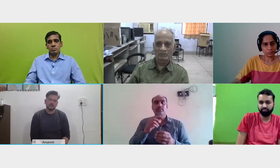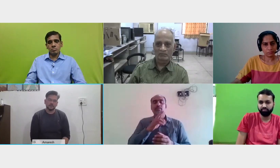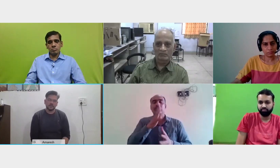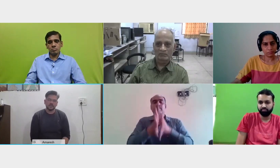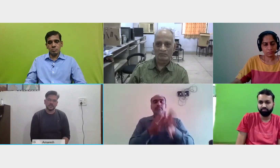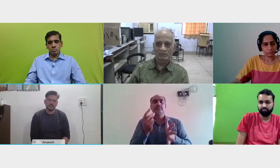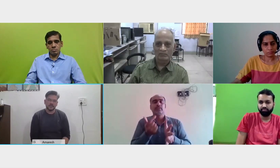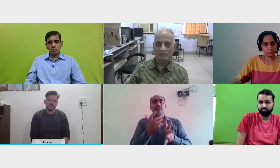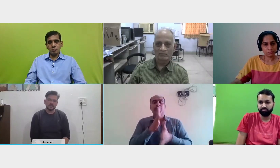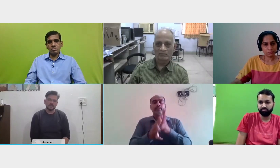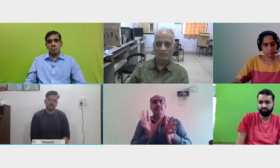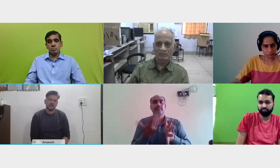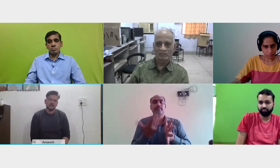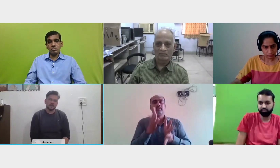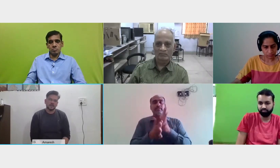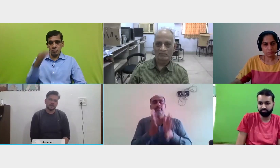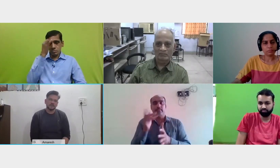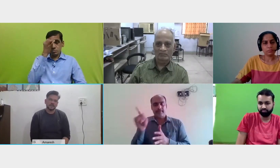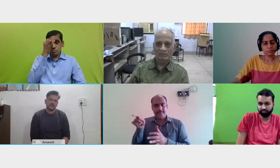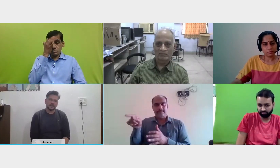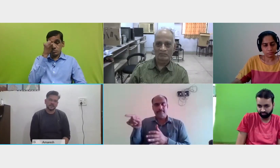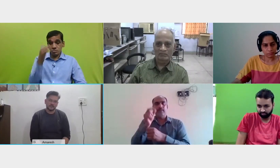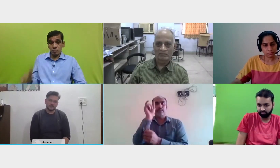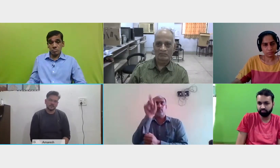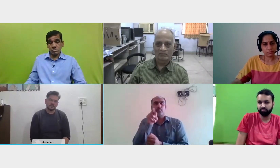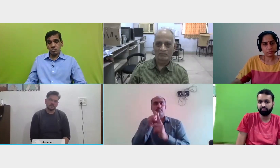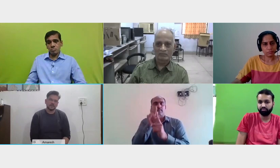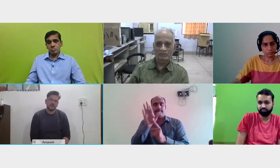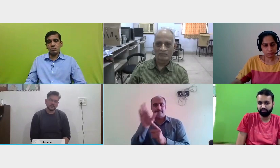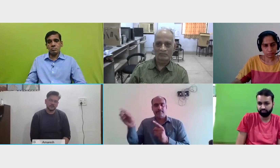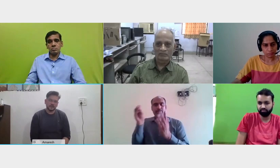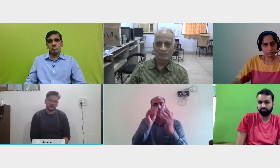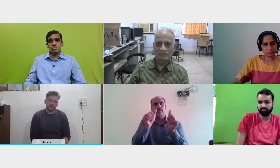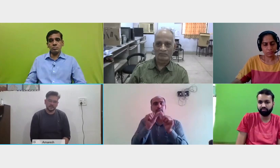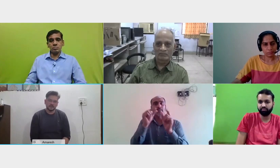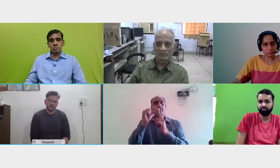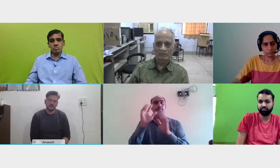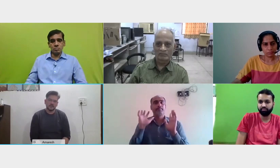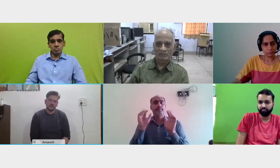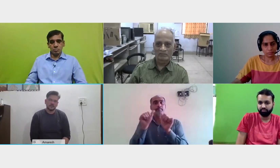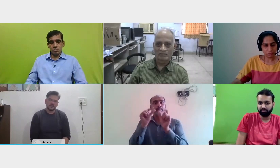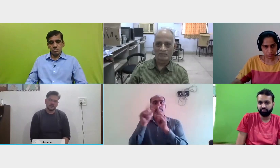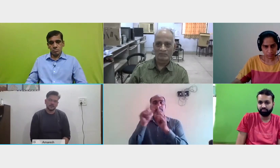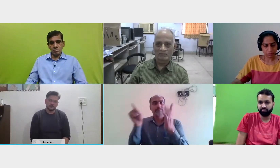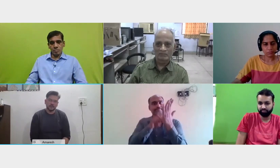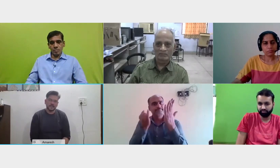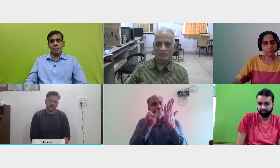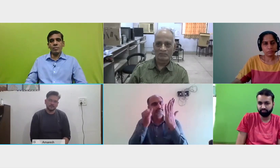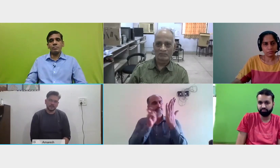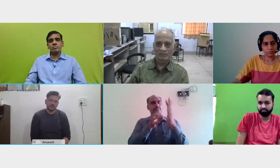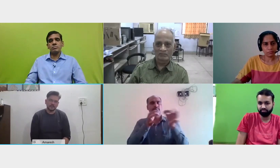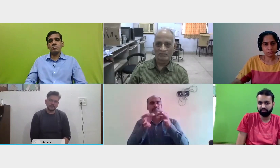lot of words and explanations and then signex also have created a dictionary a mobile app